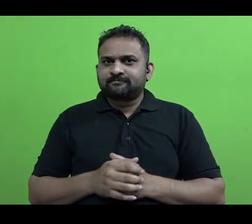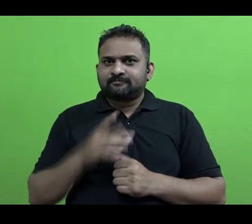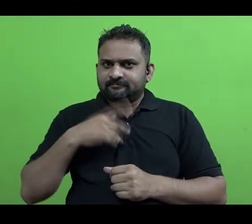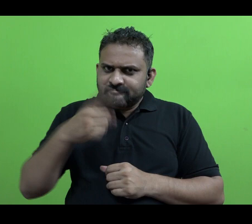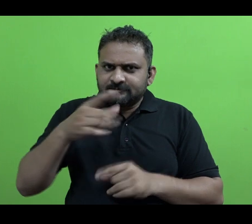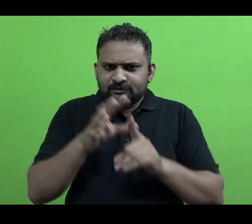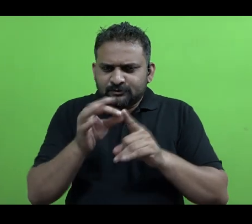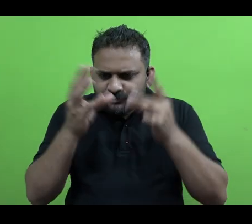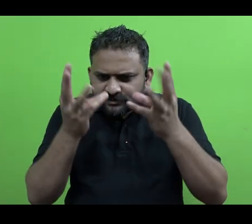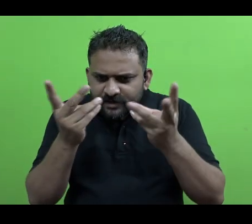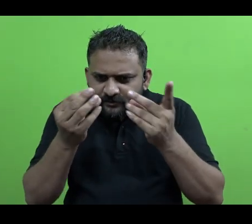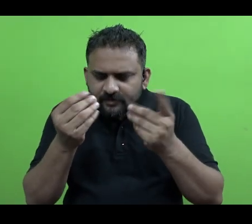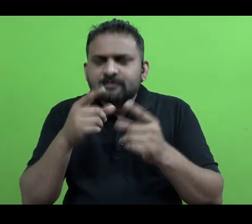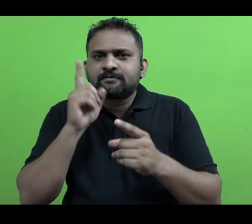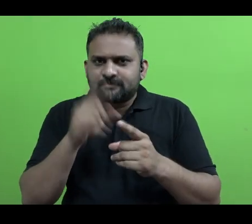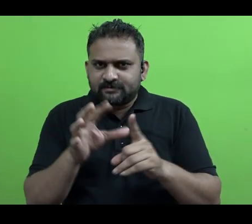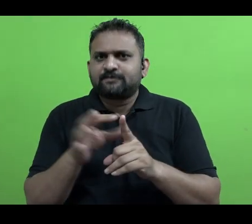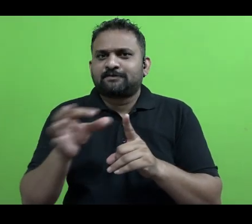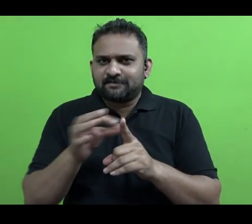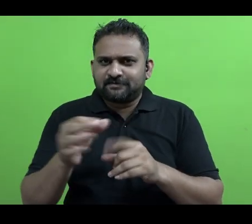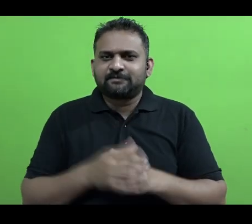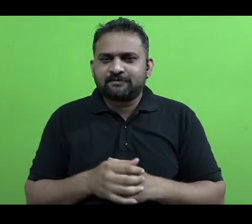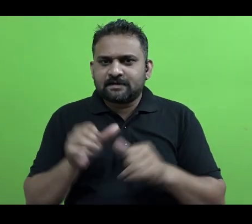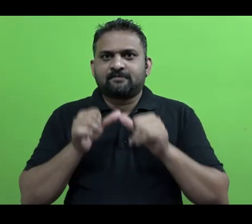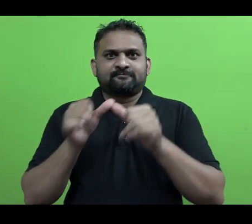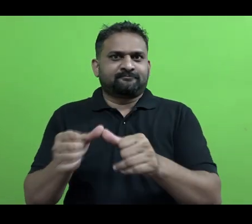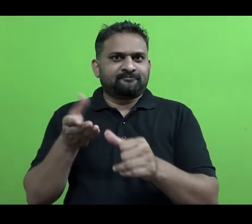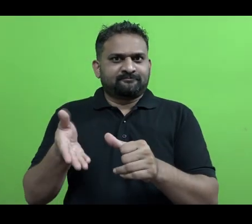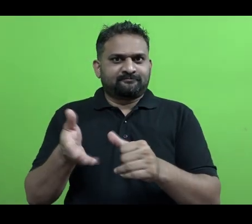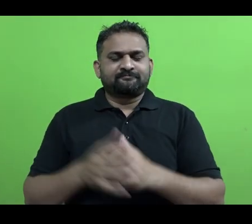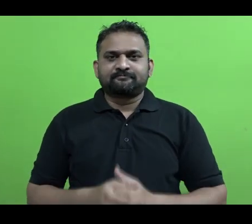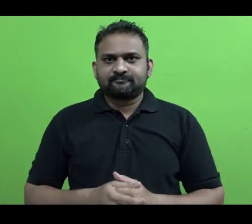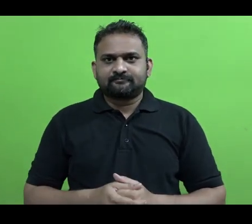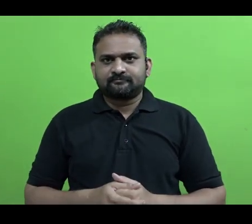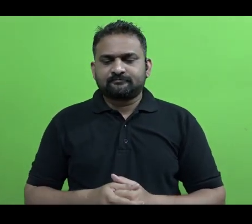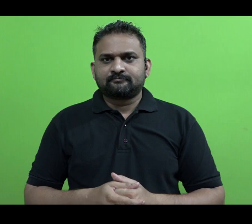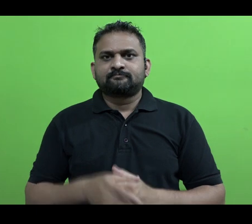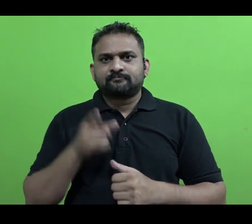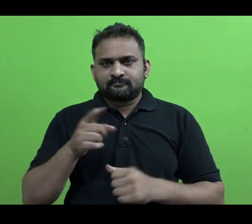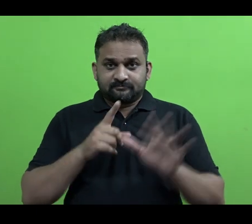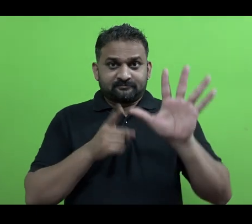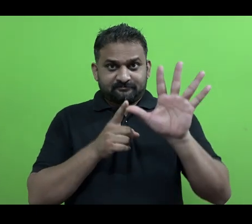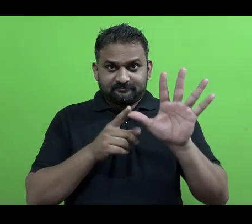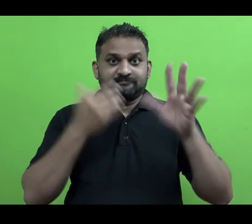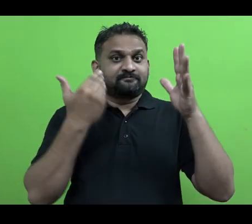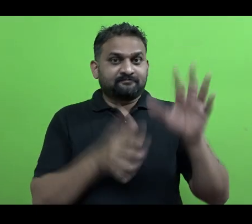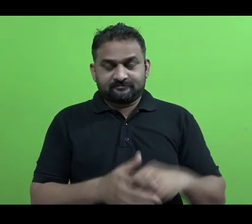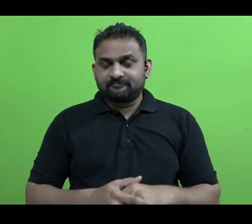there because we need to solve the sum to find the answer. That completes step five.